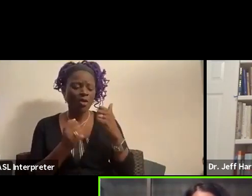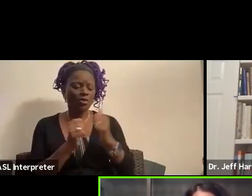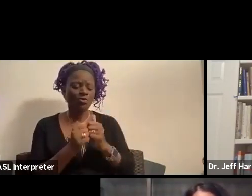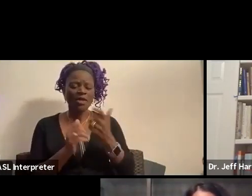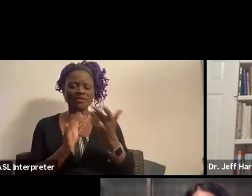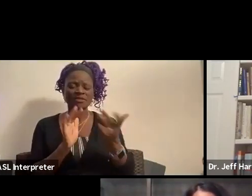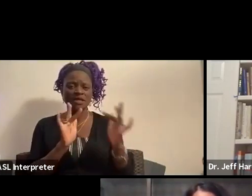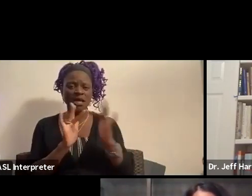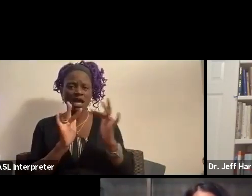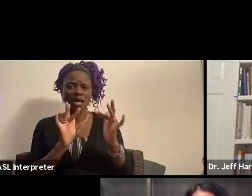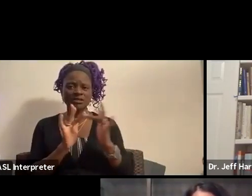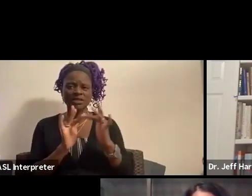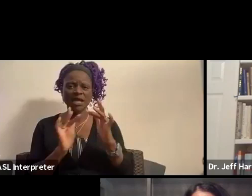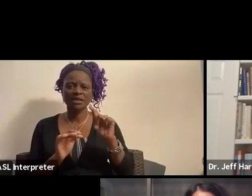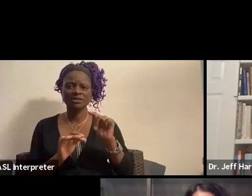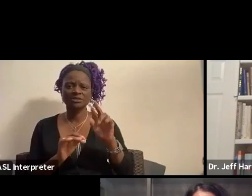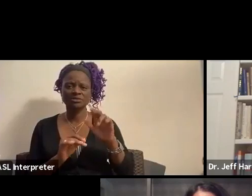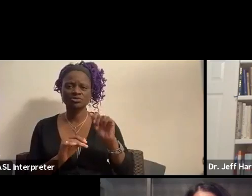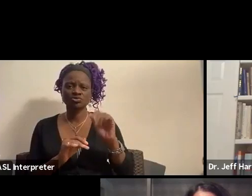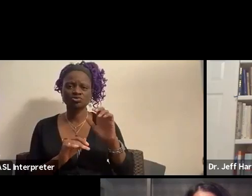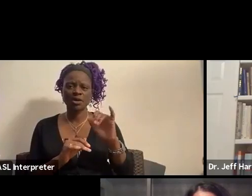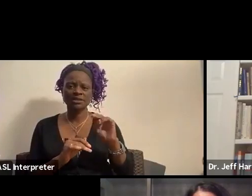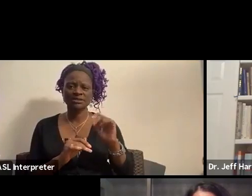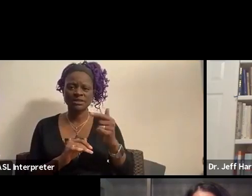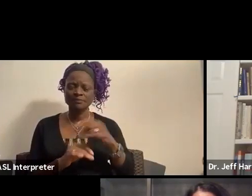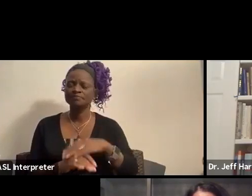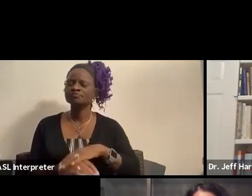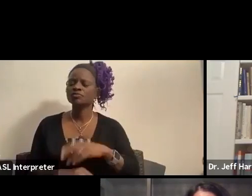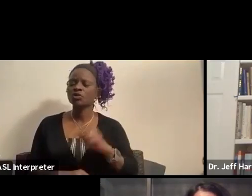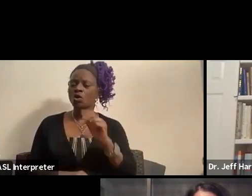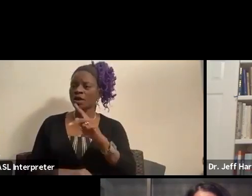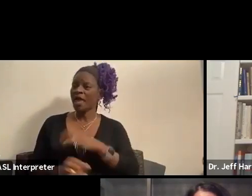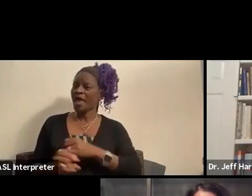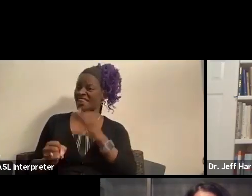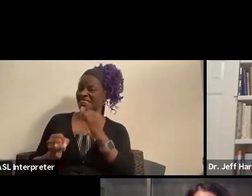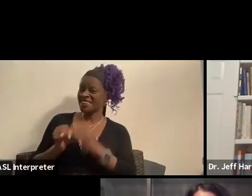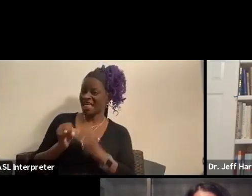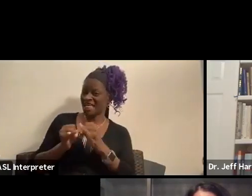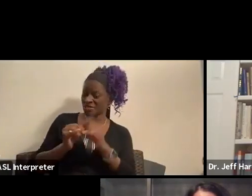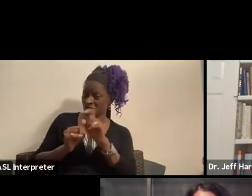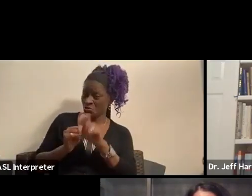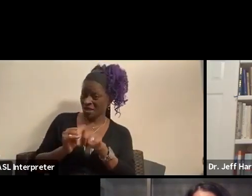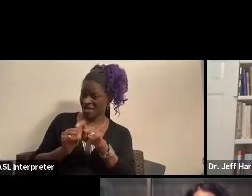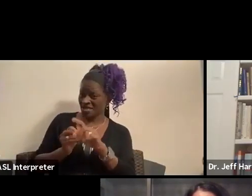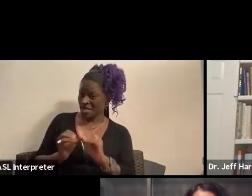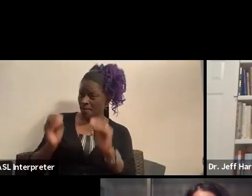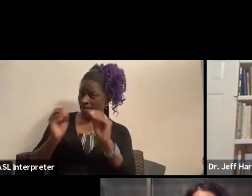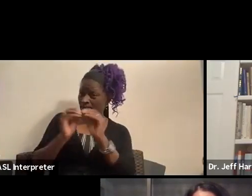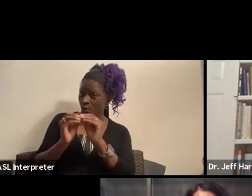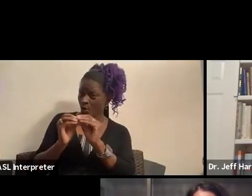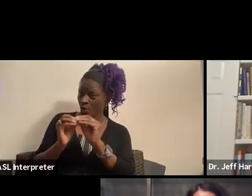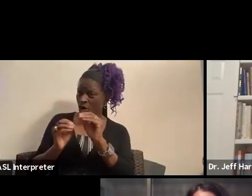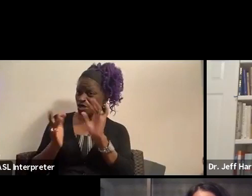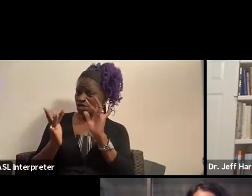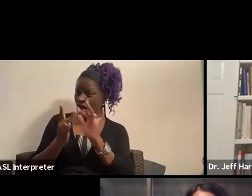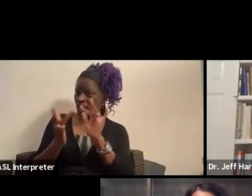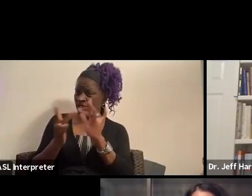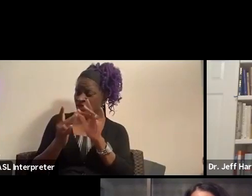And just lastly, do we need more contact tracers, even though it's not as effective now as it was back in the summer?